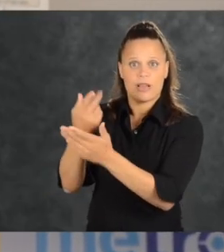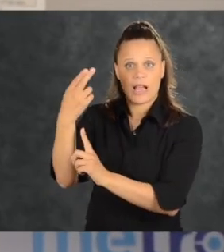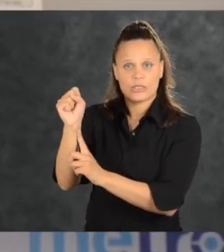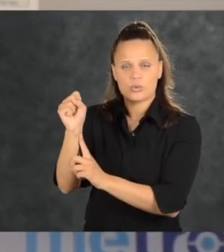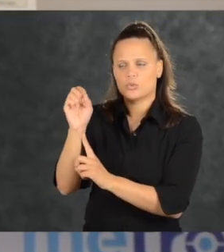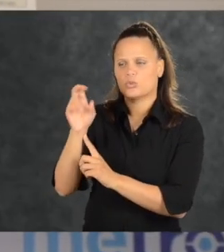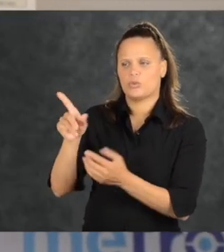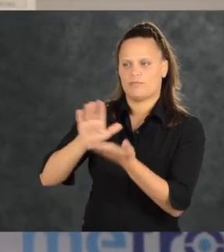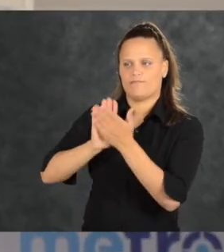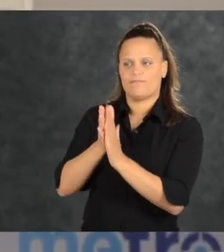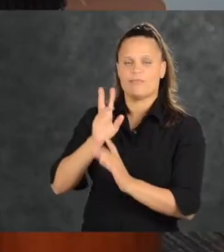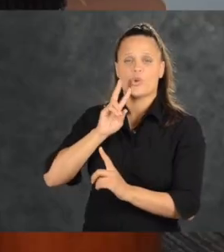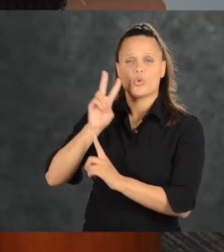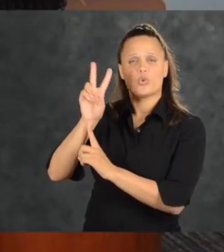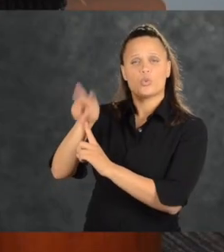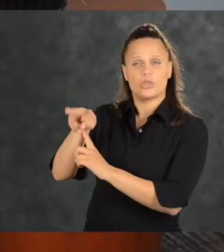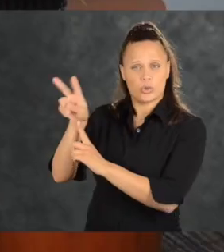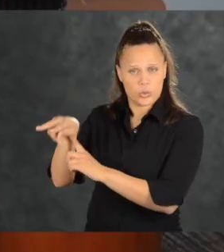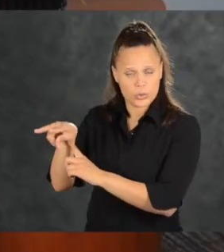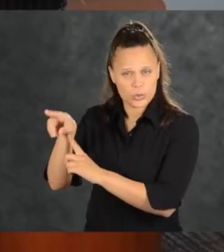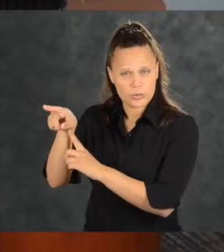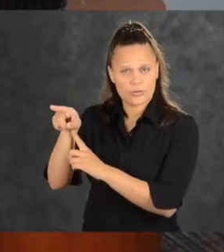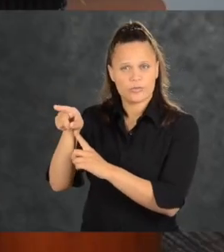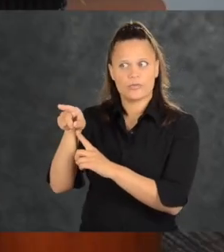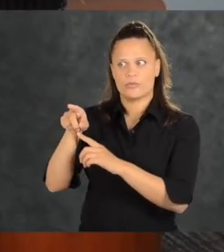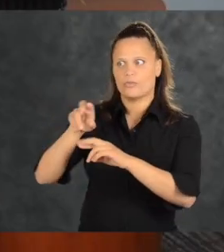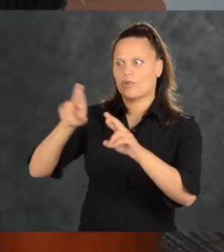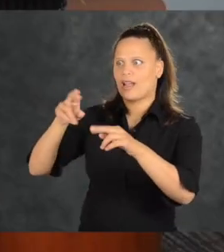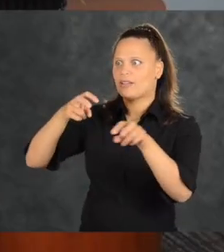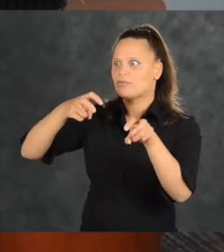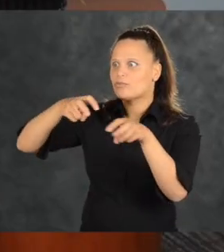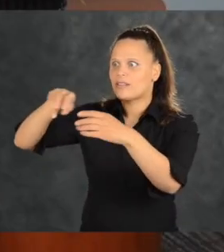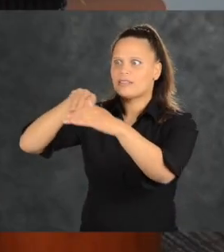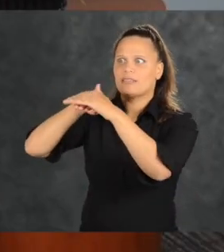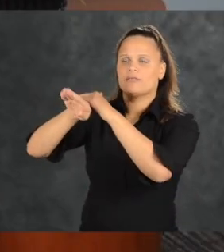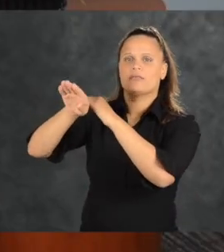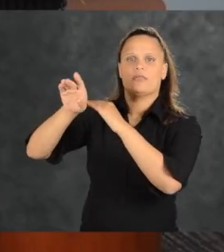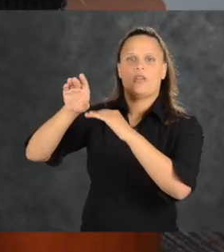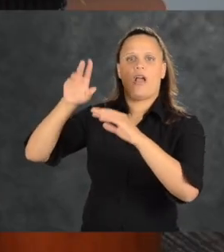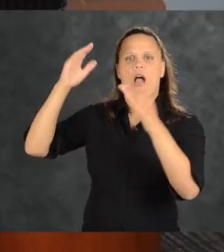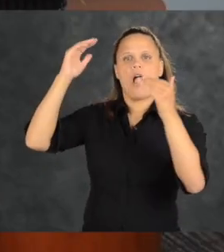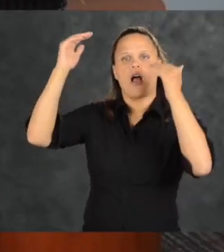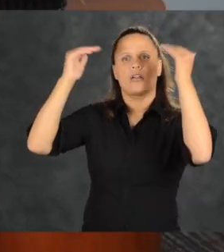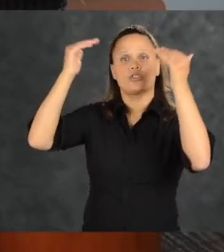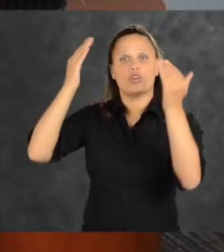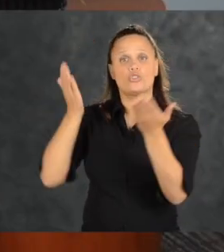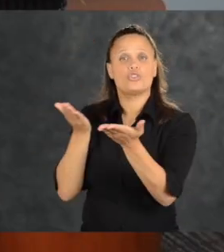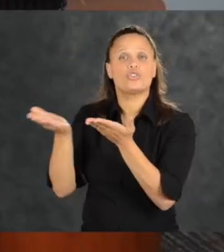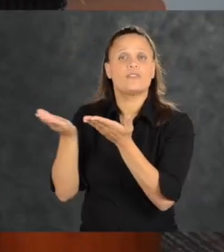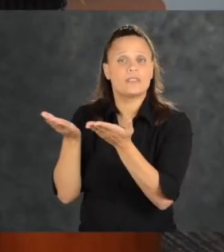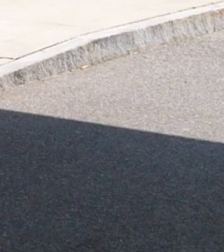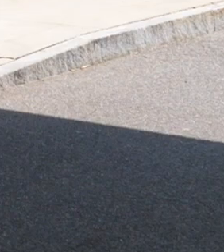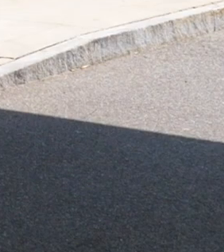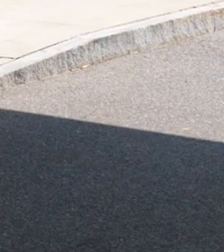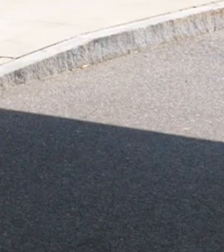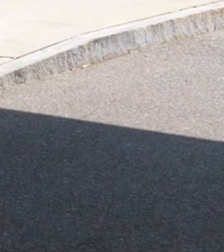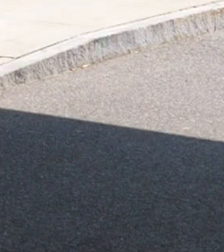enthusiastic about and one that I plan to stay in or the rest of my life. Sadie walks with her